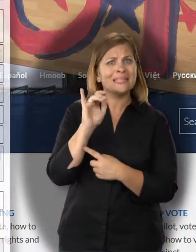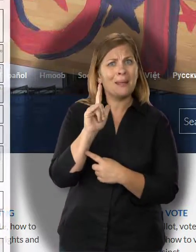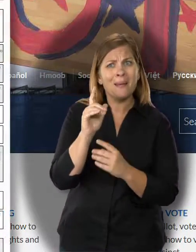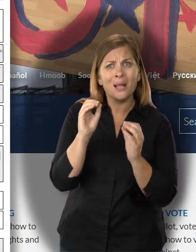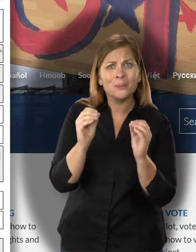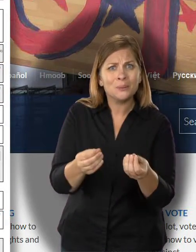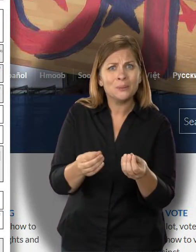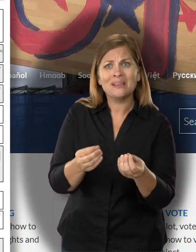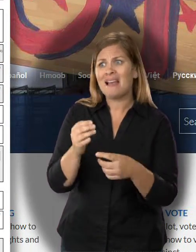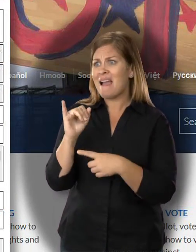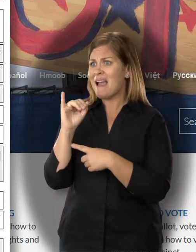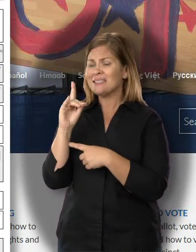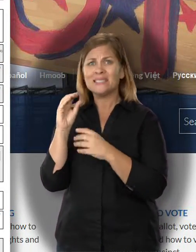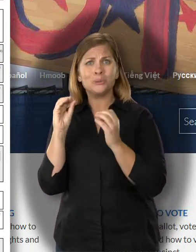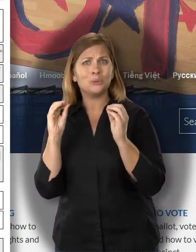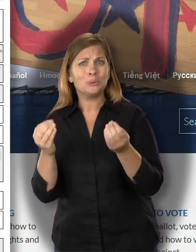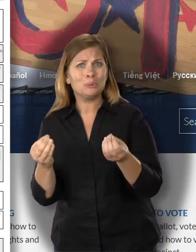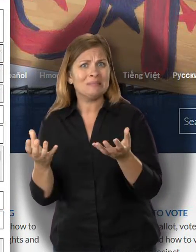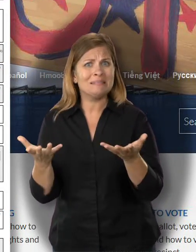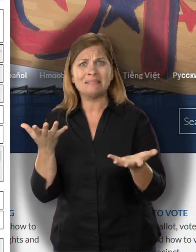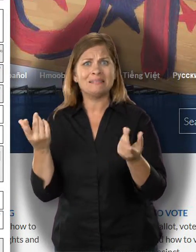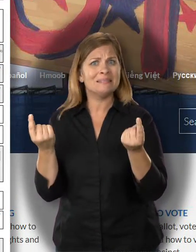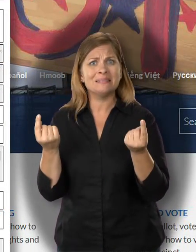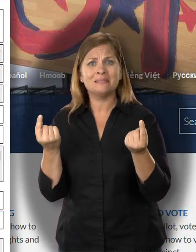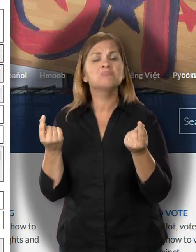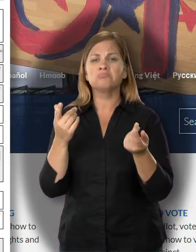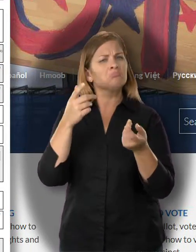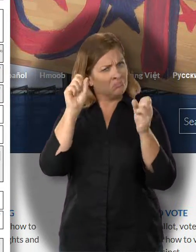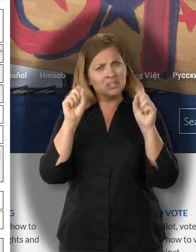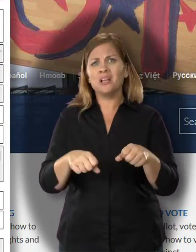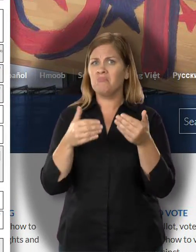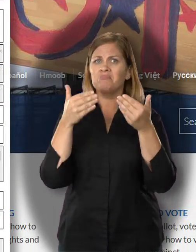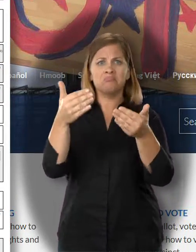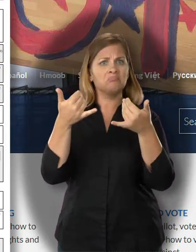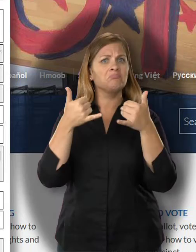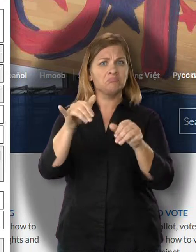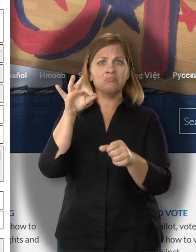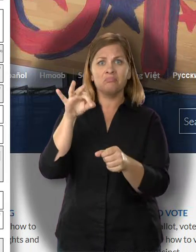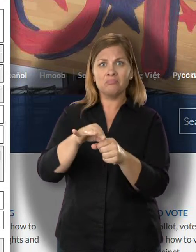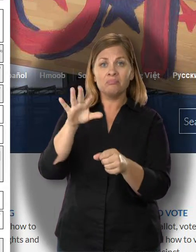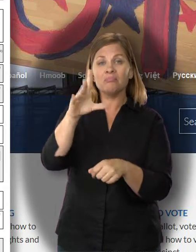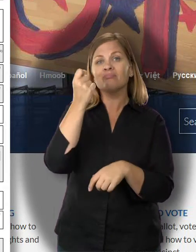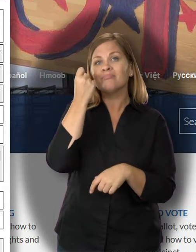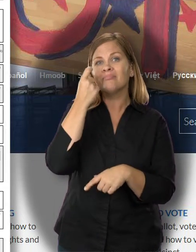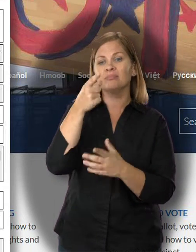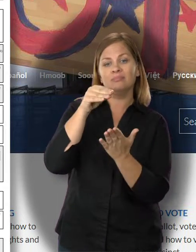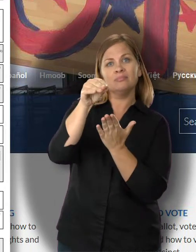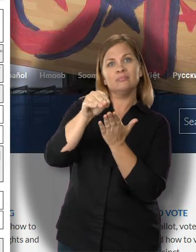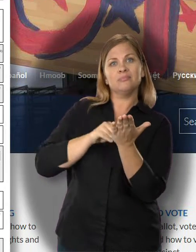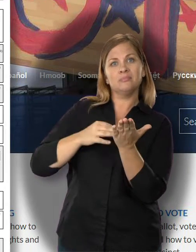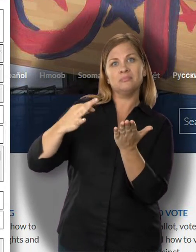If you don't have an email or one of these ID numbers, you can still register to vote, but you'll have to use the paper form.